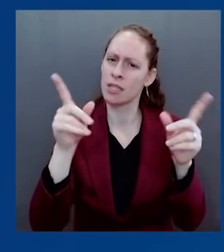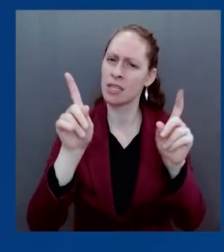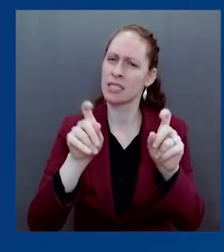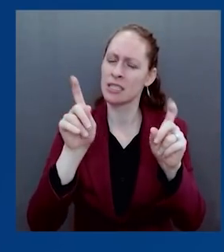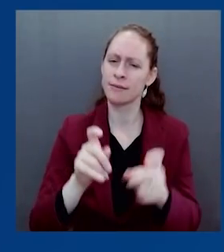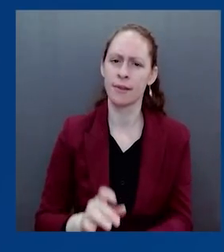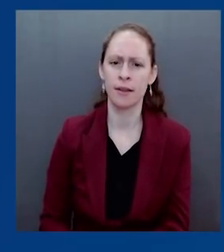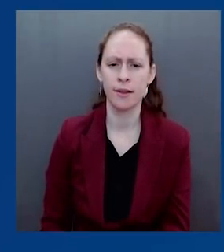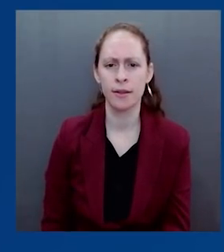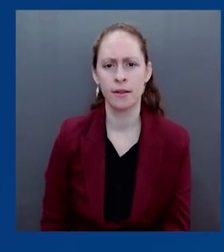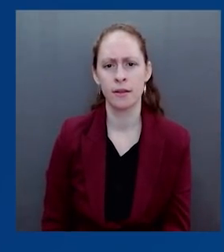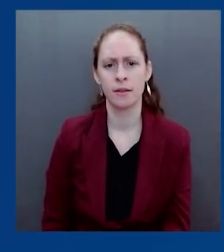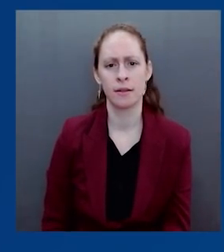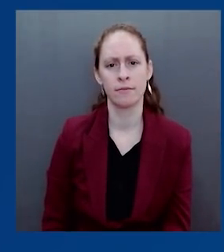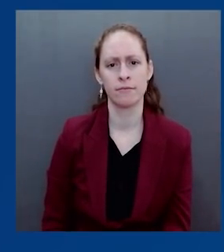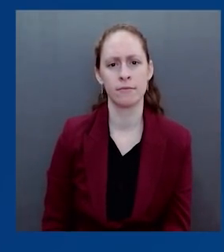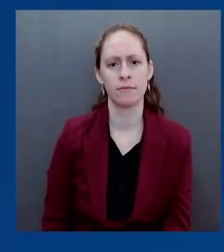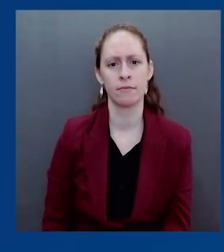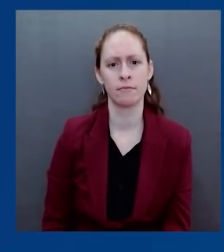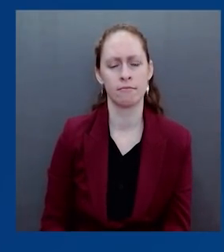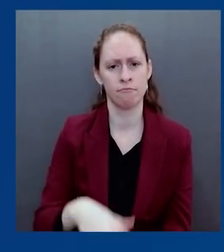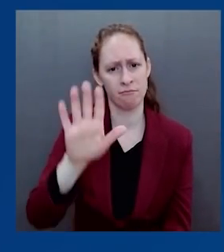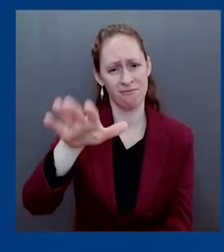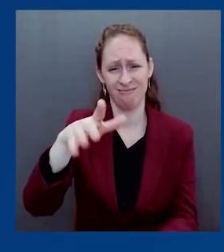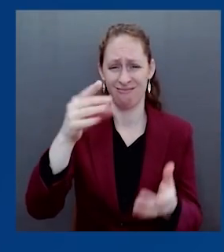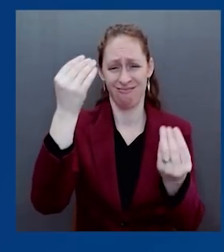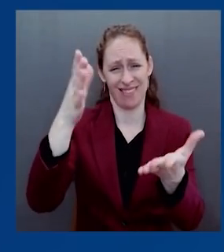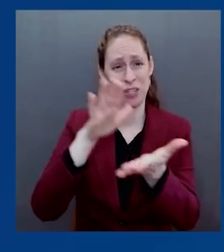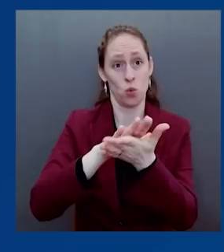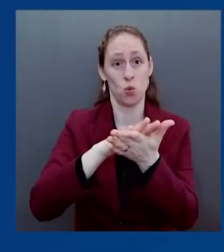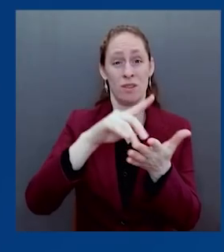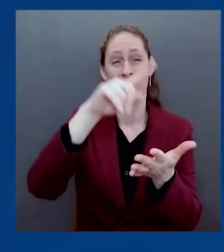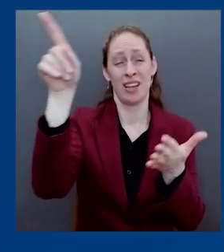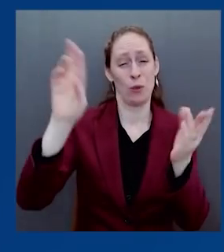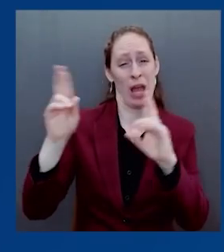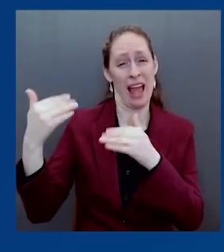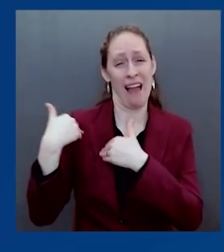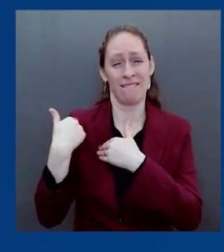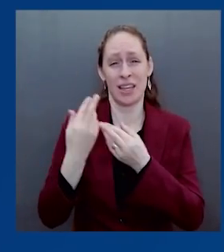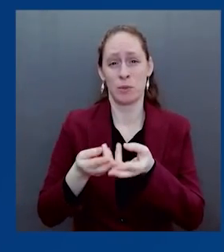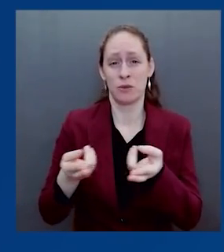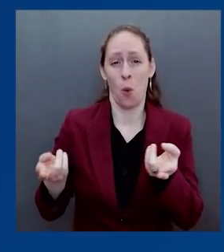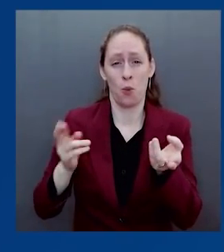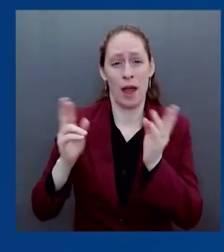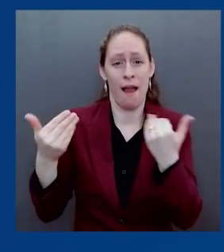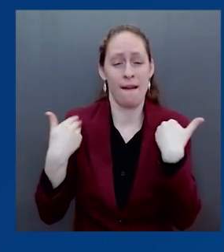through the $10 billion that went out through the American Rescue Plan. And these 10 million tests